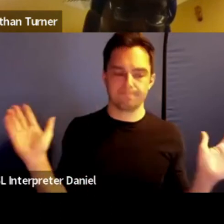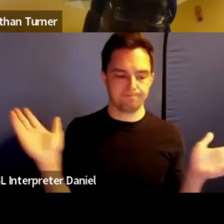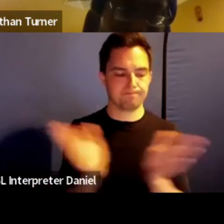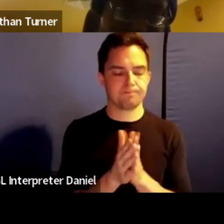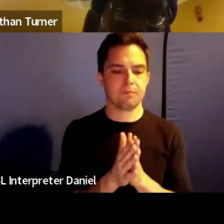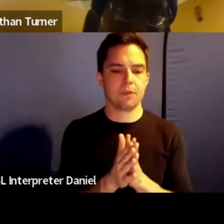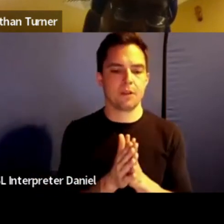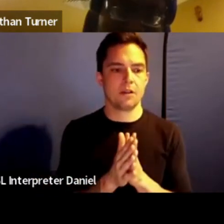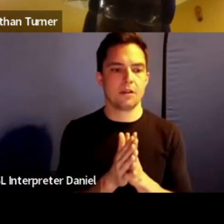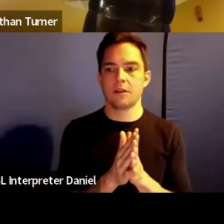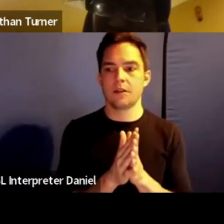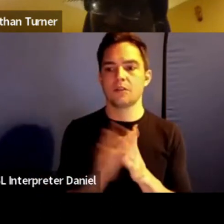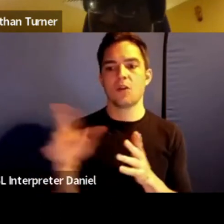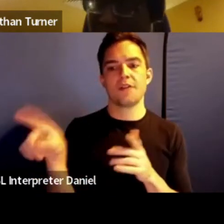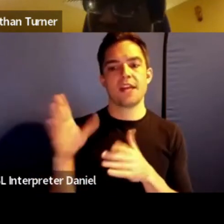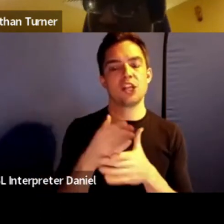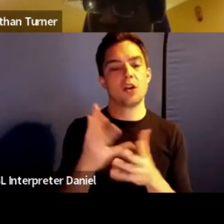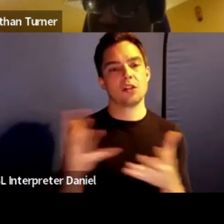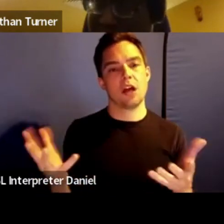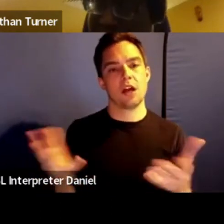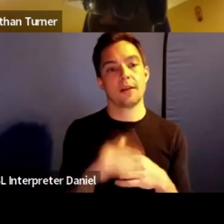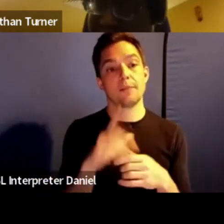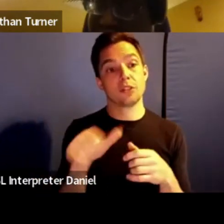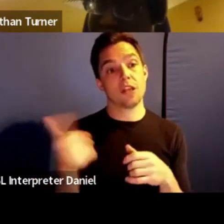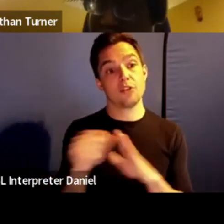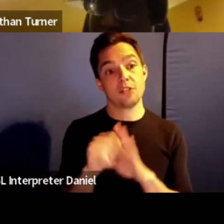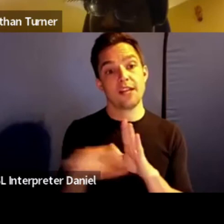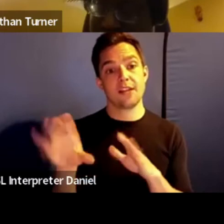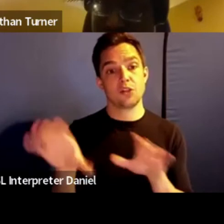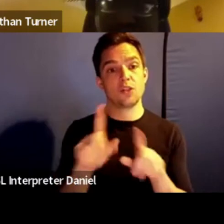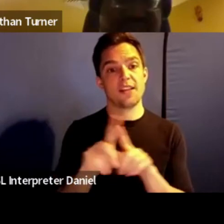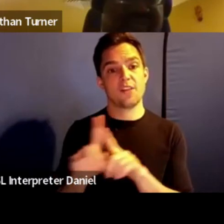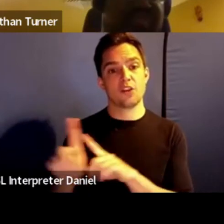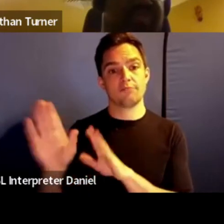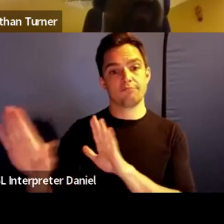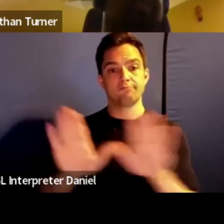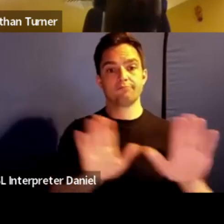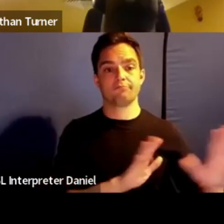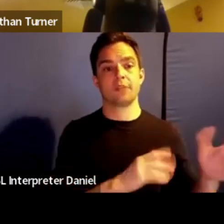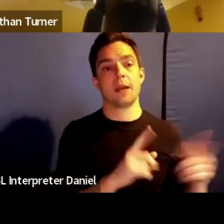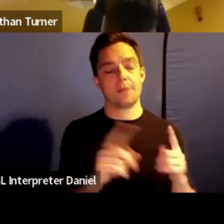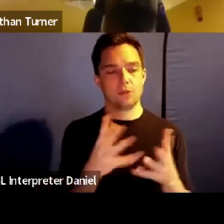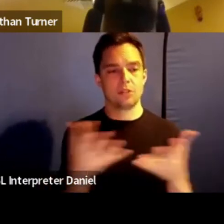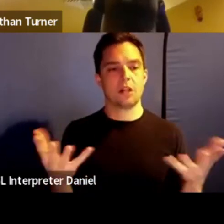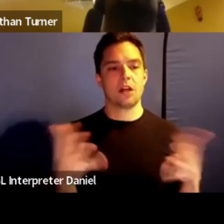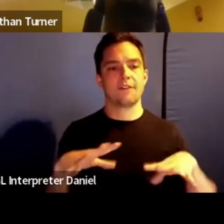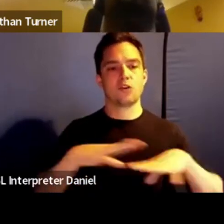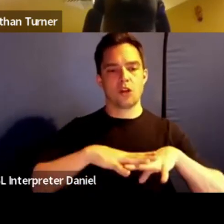they share a lot. I don't, I'm sure in other states, they do very different things. But there are a lot of crossovers in Minnesota.